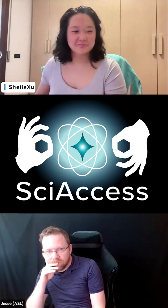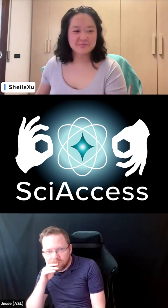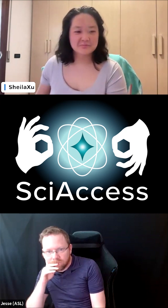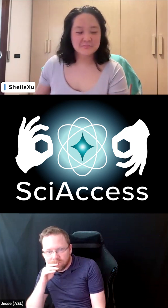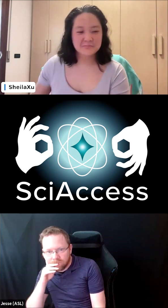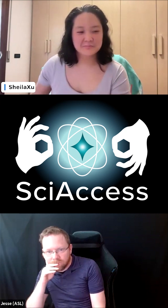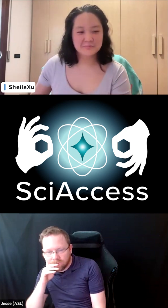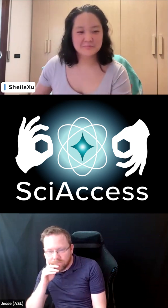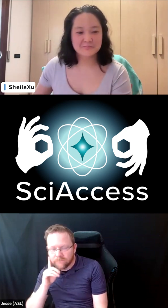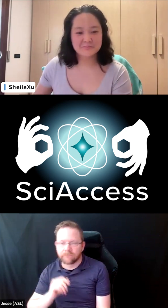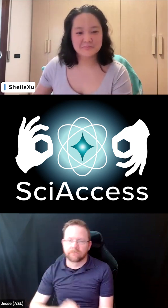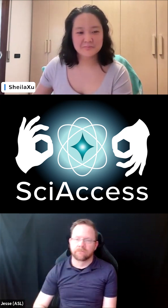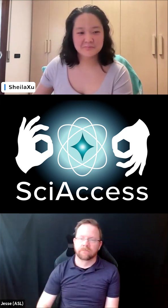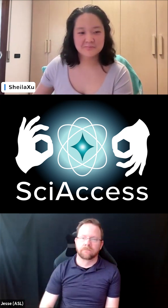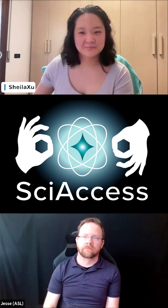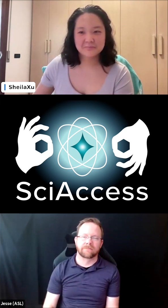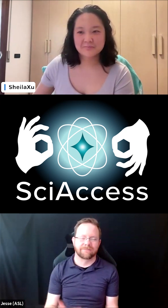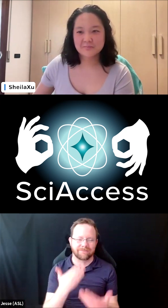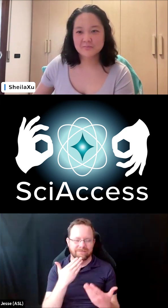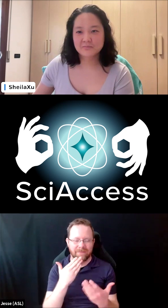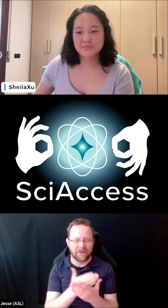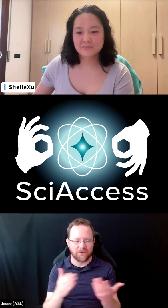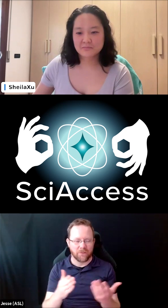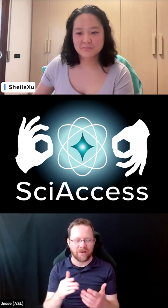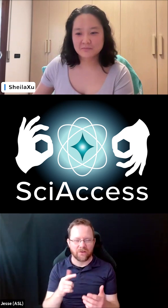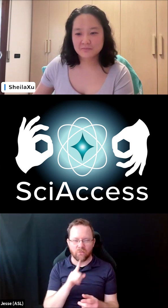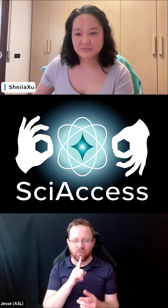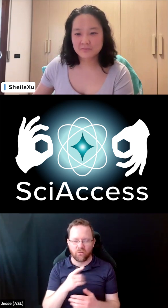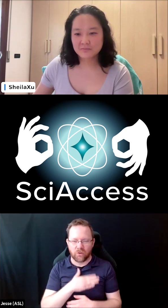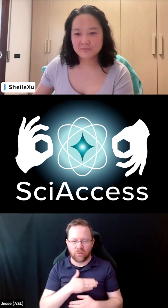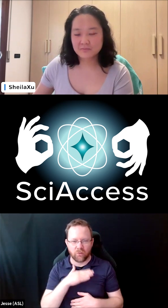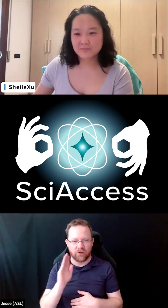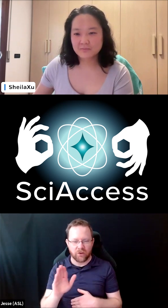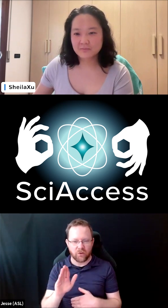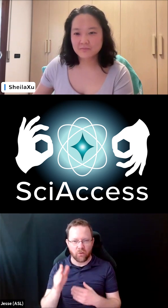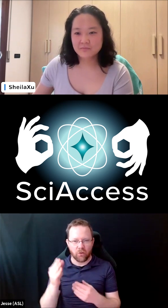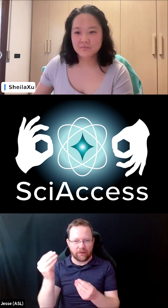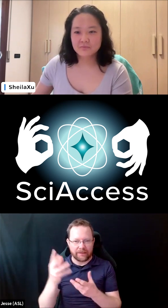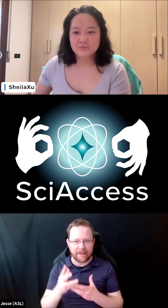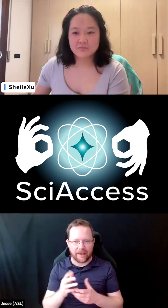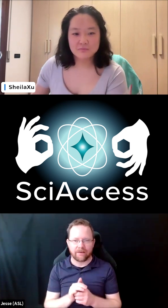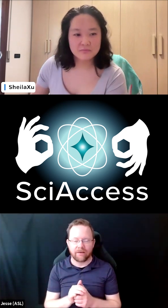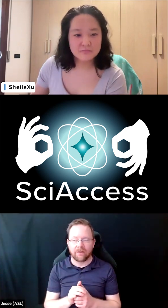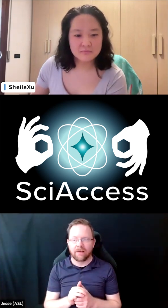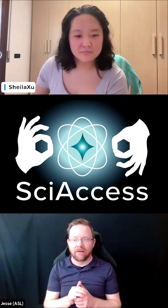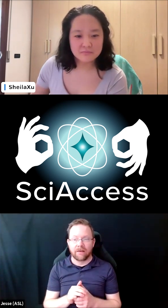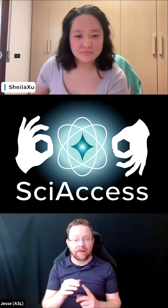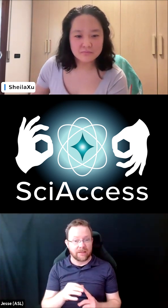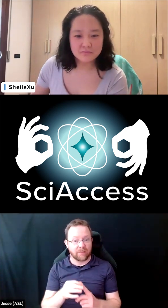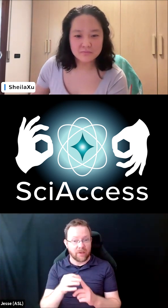I appreciate the insight from someone that used an implant before and I'm sure our audience member does as well.